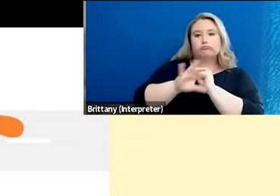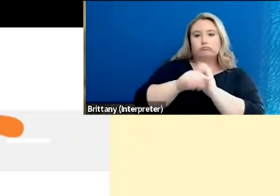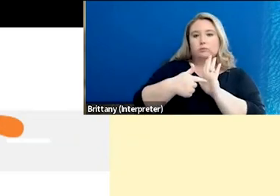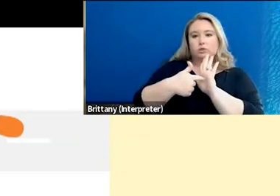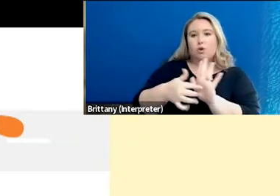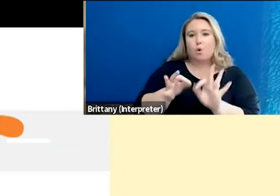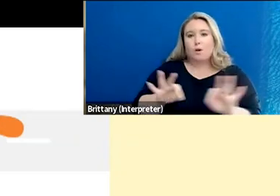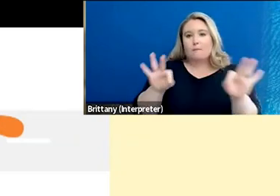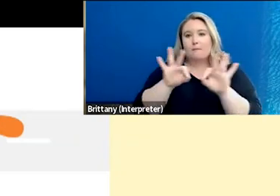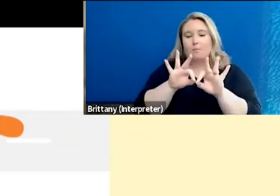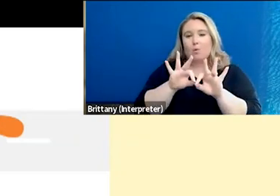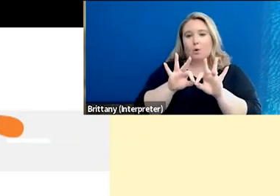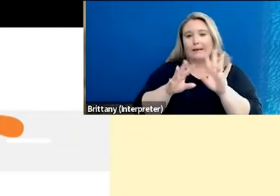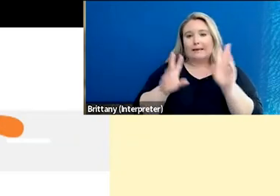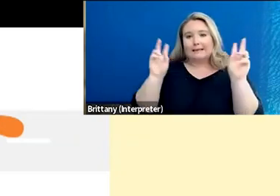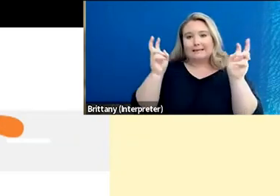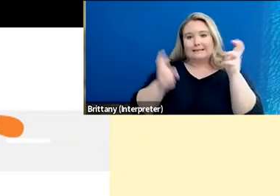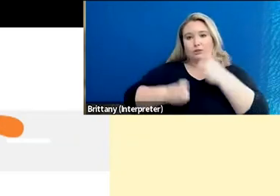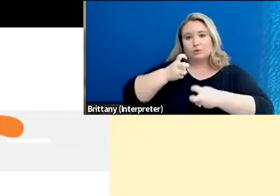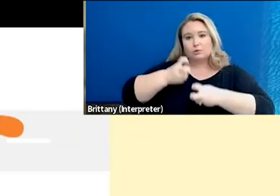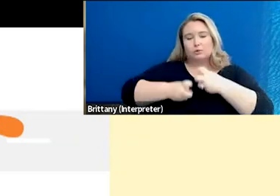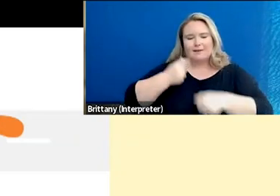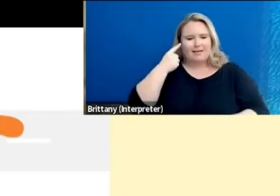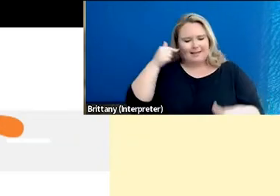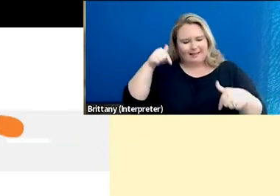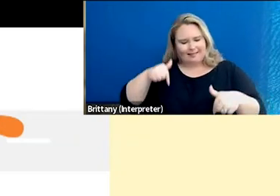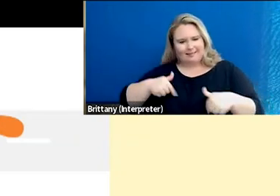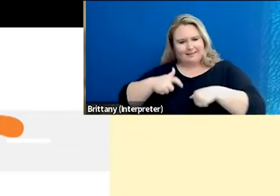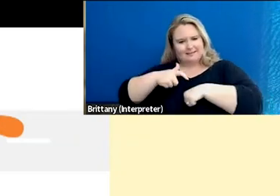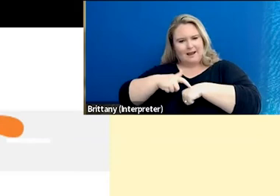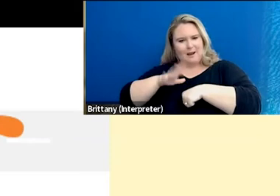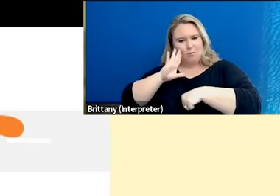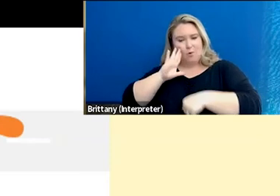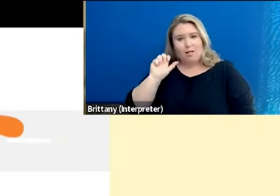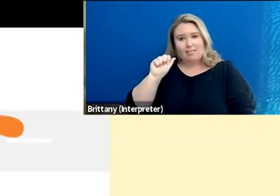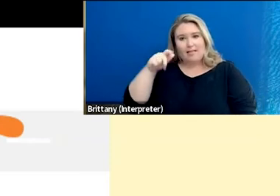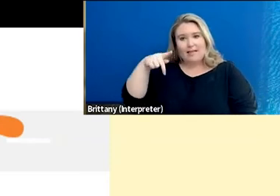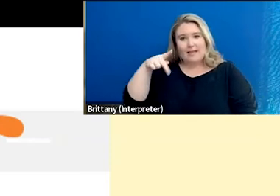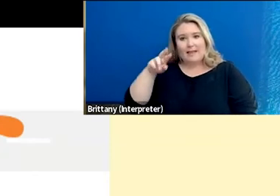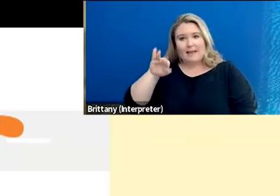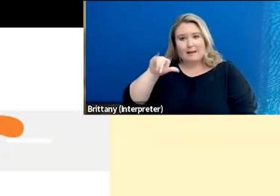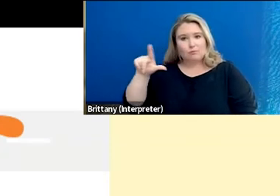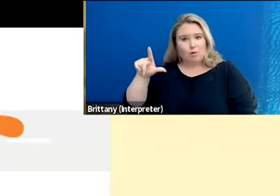I believe this quarter the newsletter will be released in April and we have a high focus on housing.